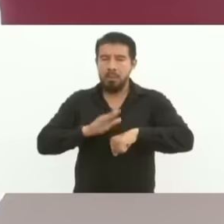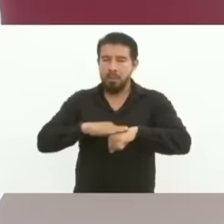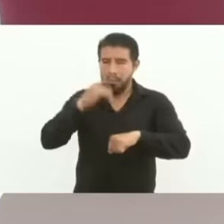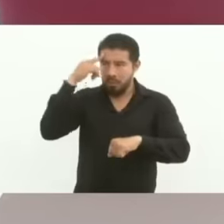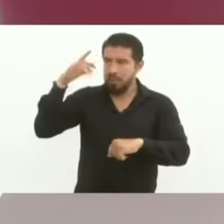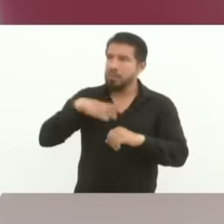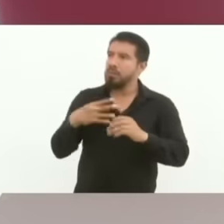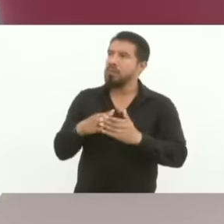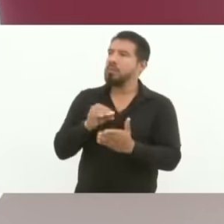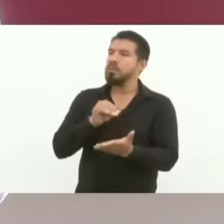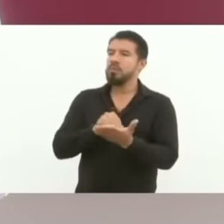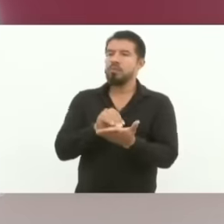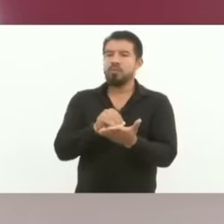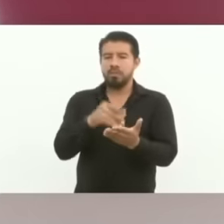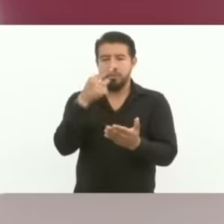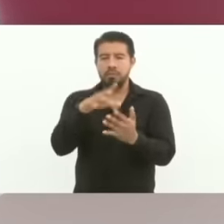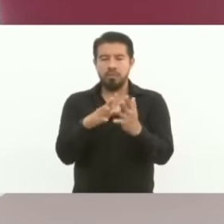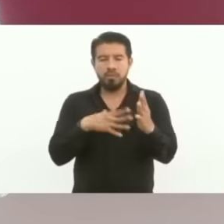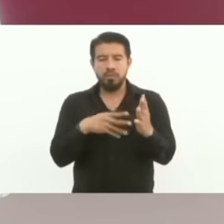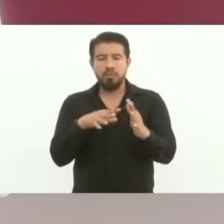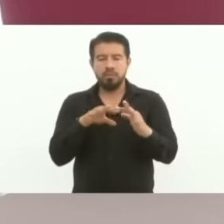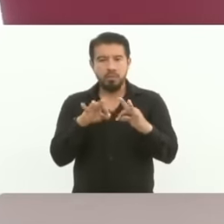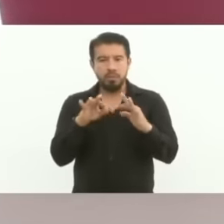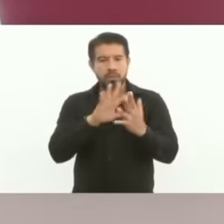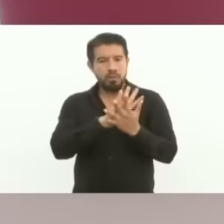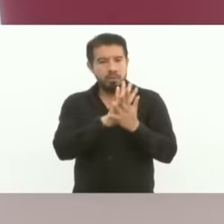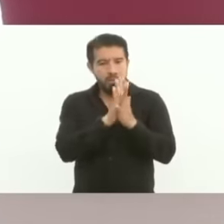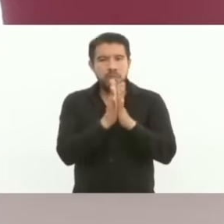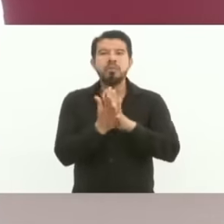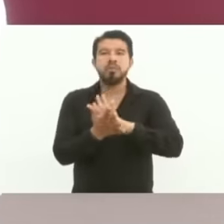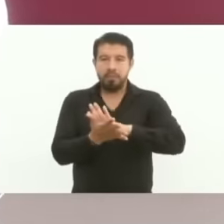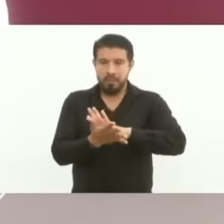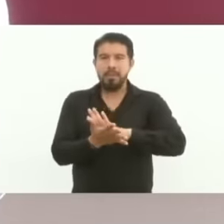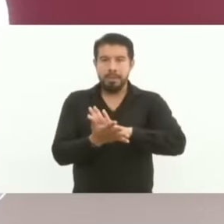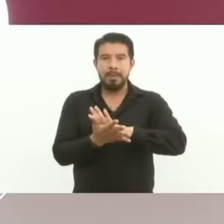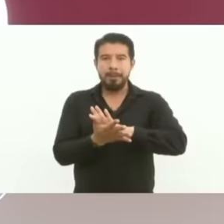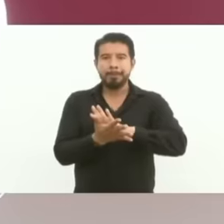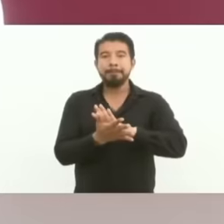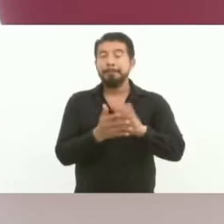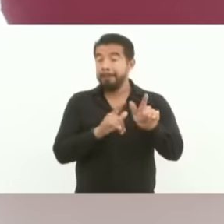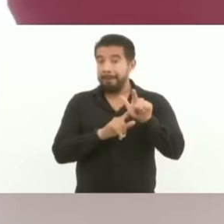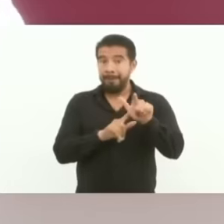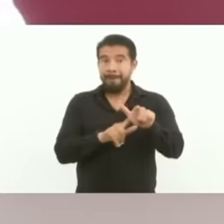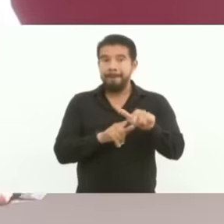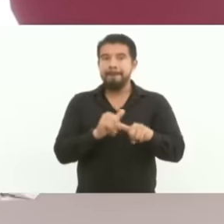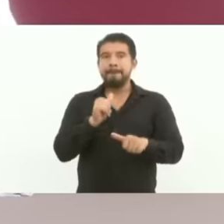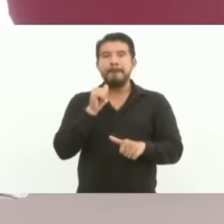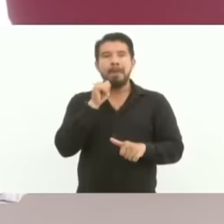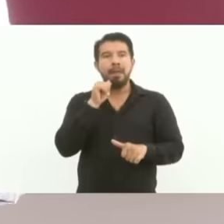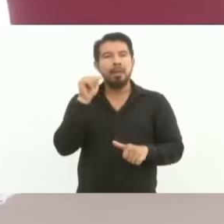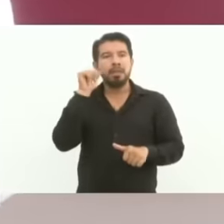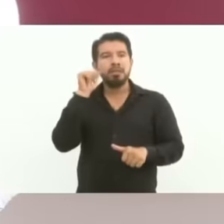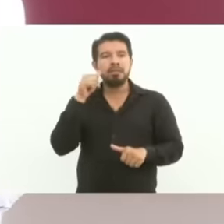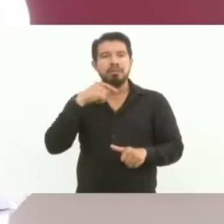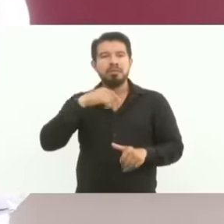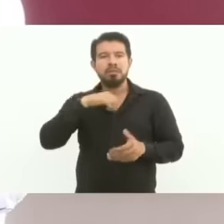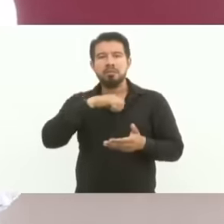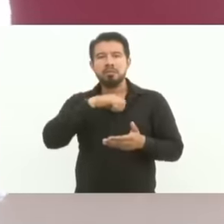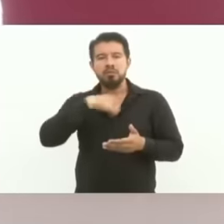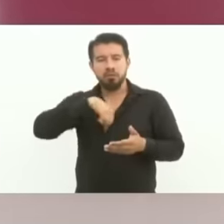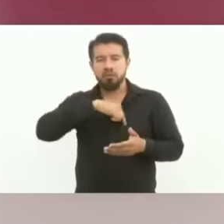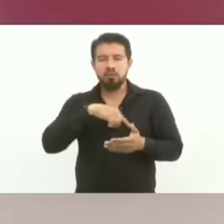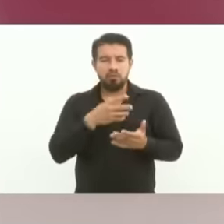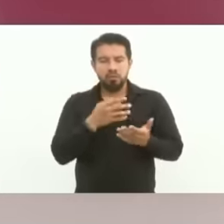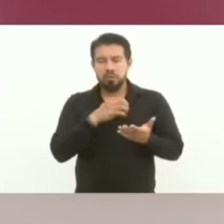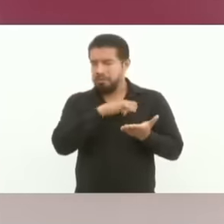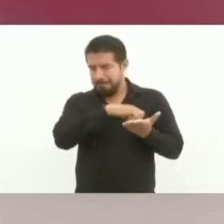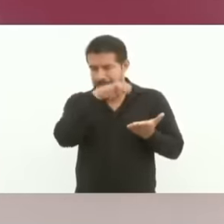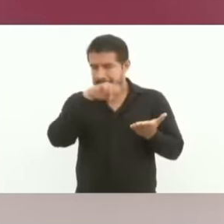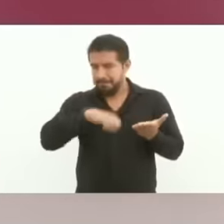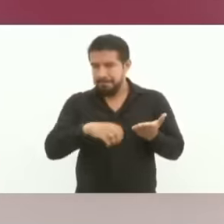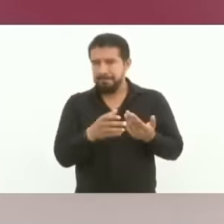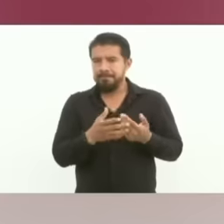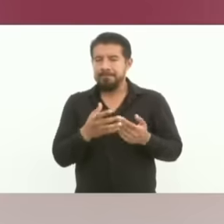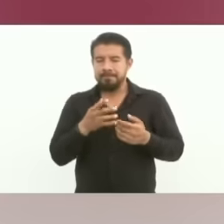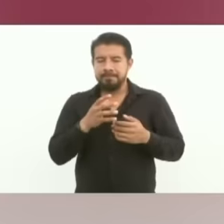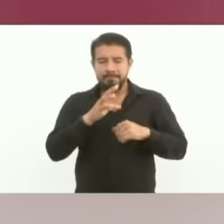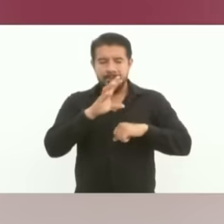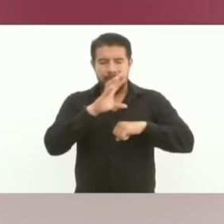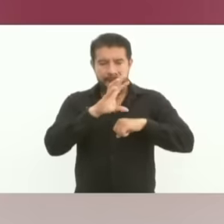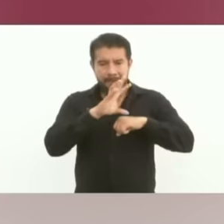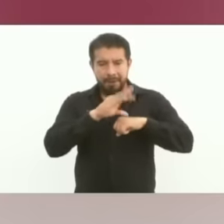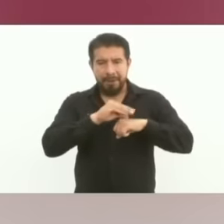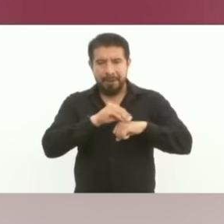the transformation that is a guarantee yesterday, for example,